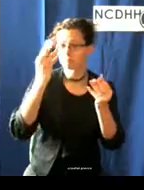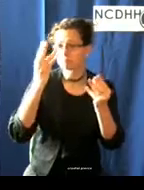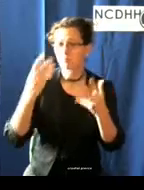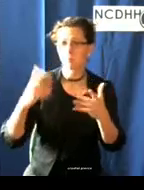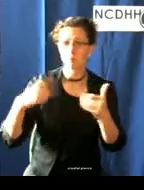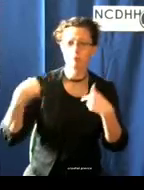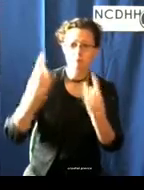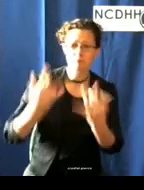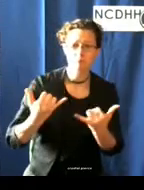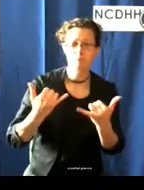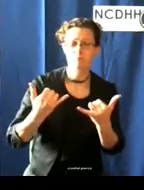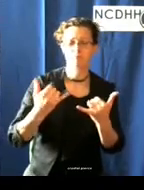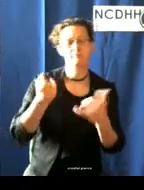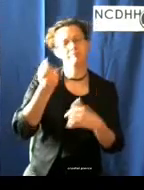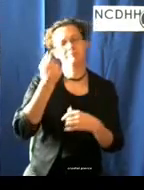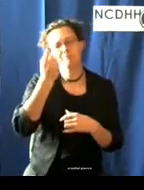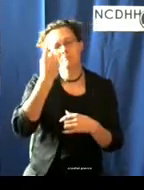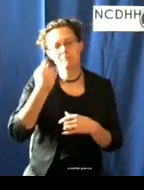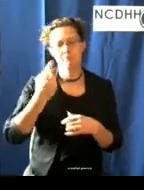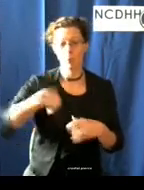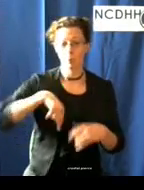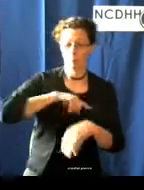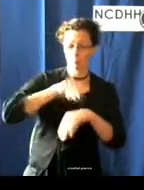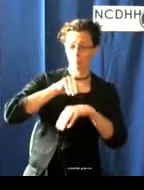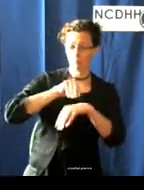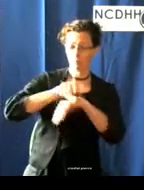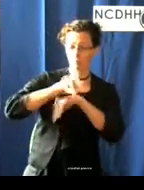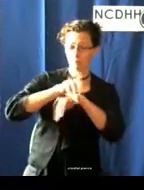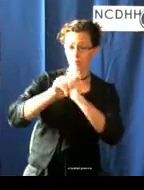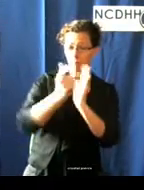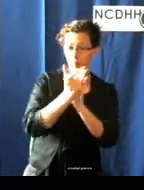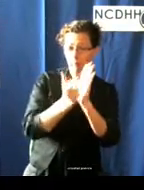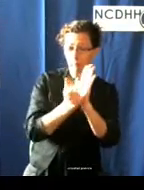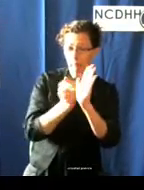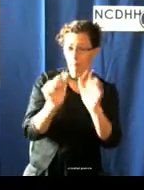CANNOT GIVE YOU ANY LEGAL ADVICE SO WITH THAT DISCLAIMER